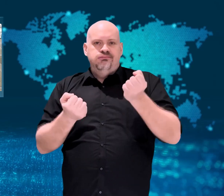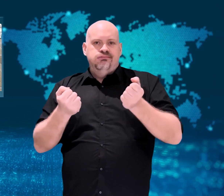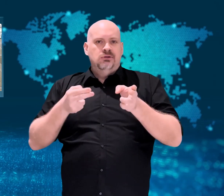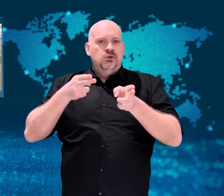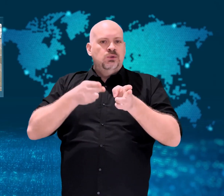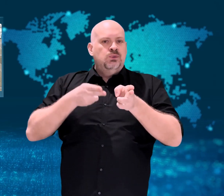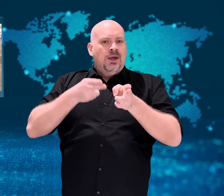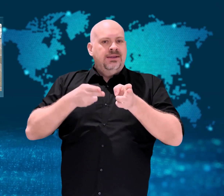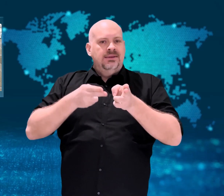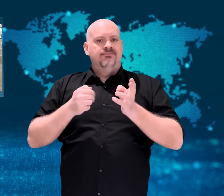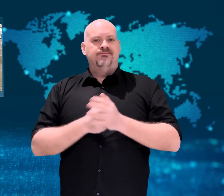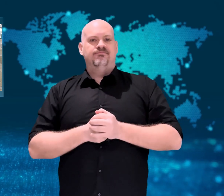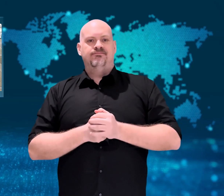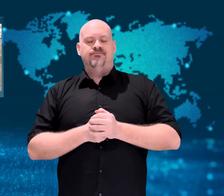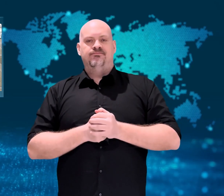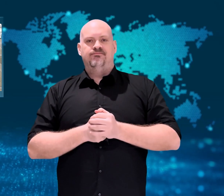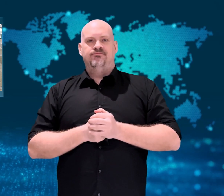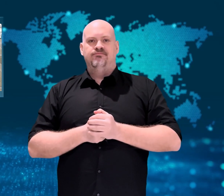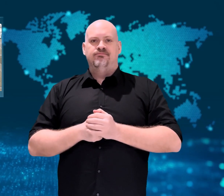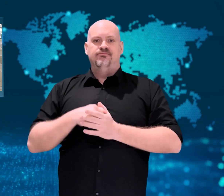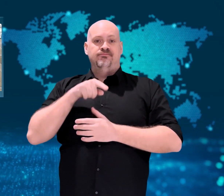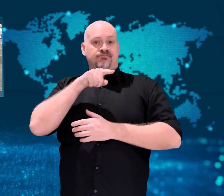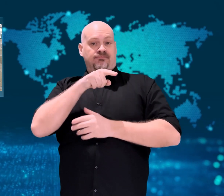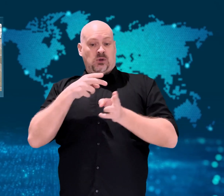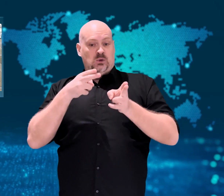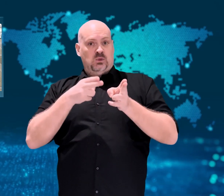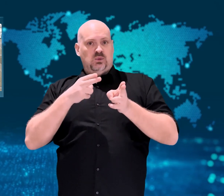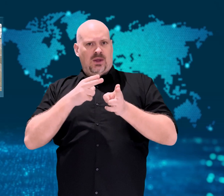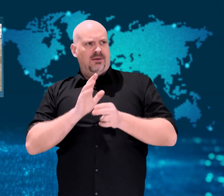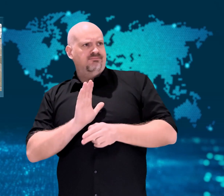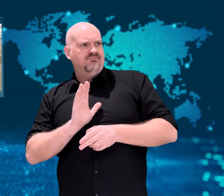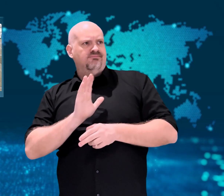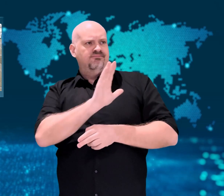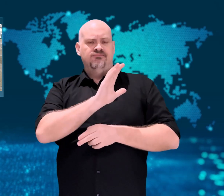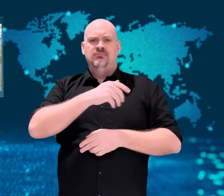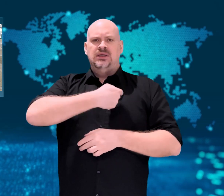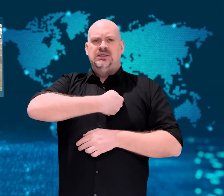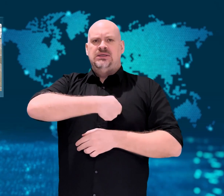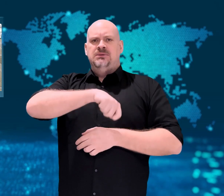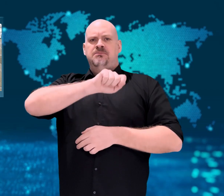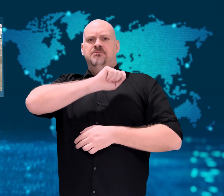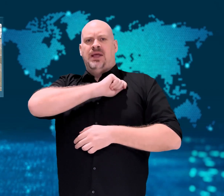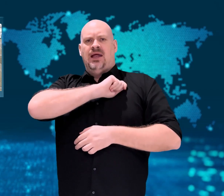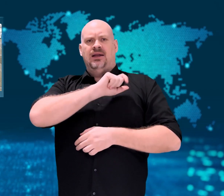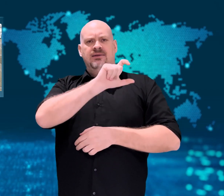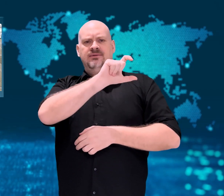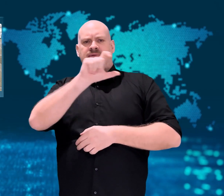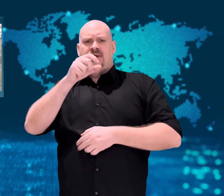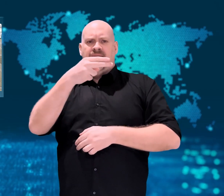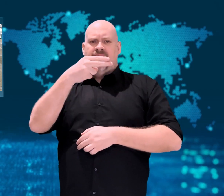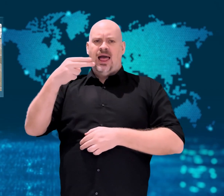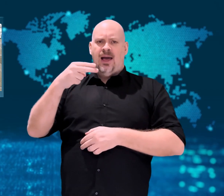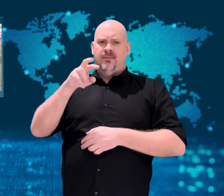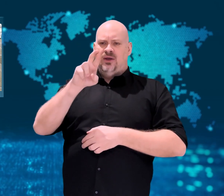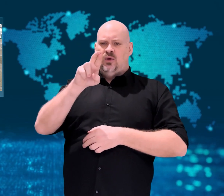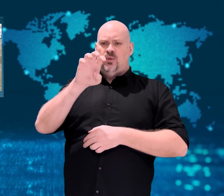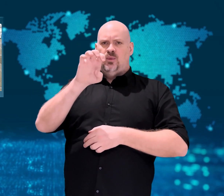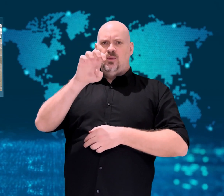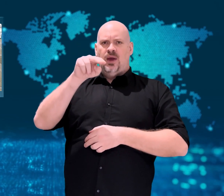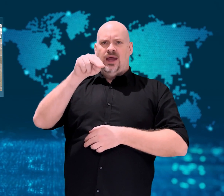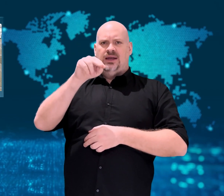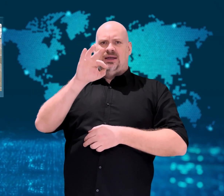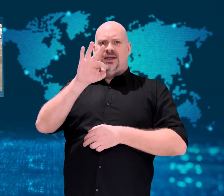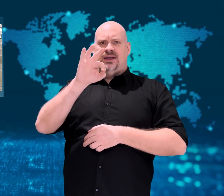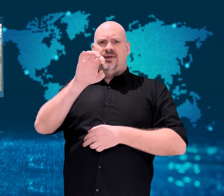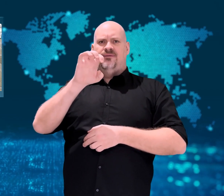The Spanish railway operator company, Renfe,